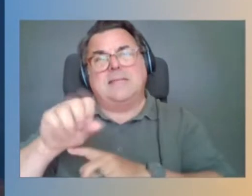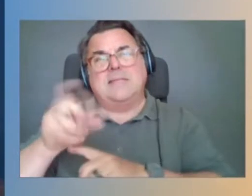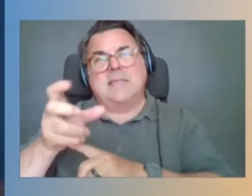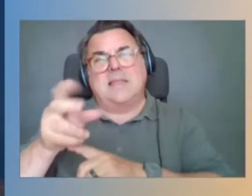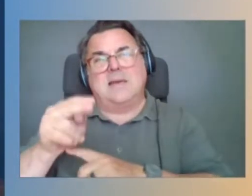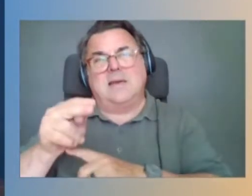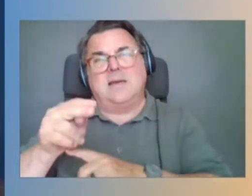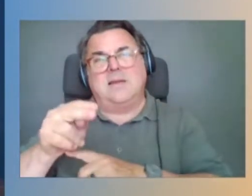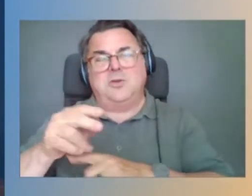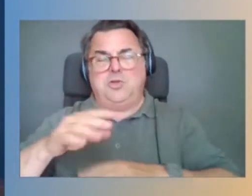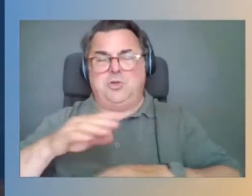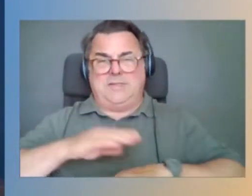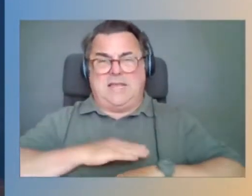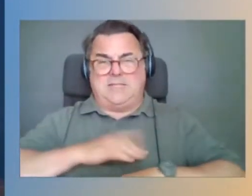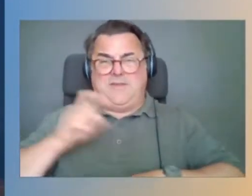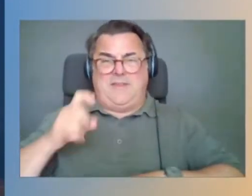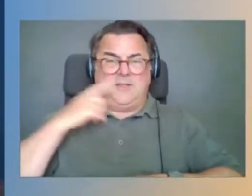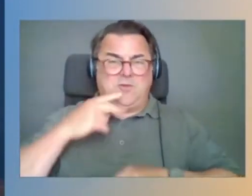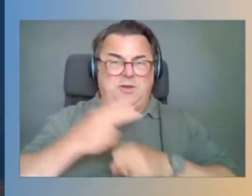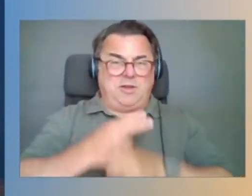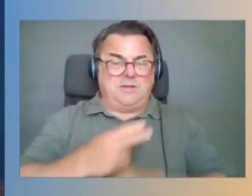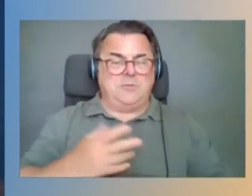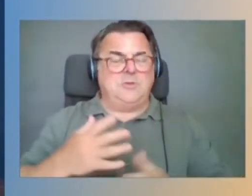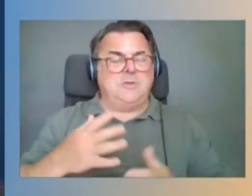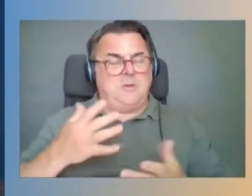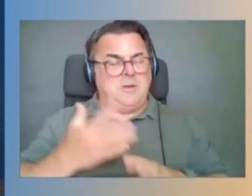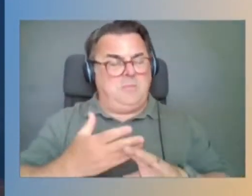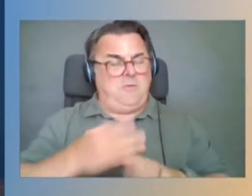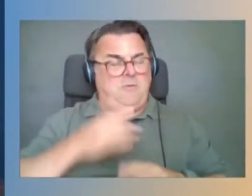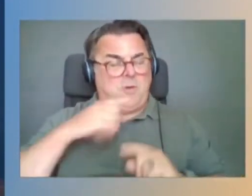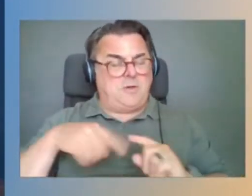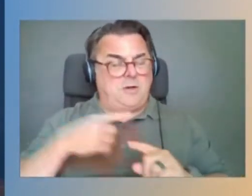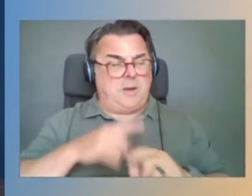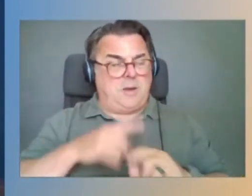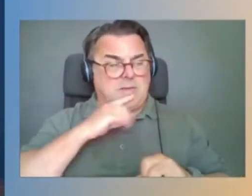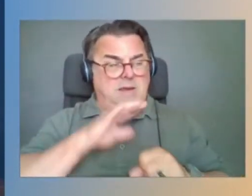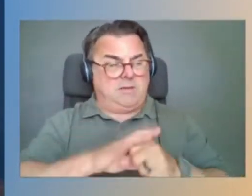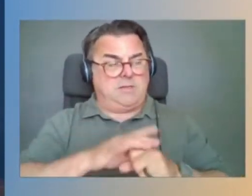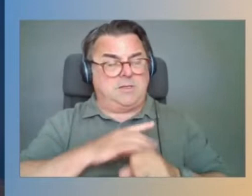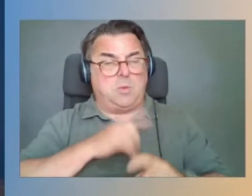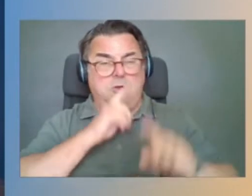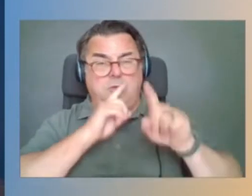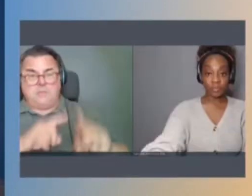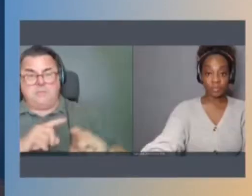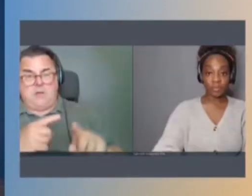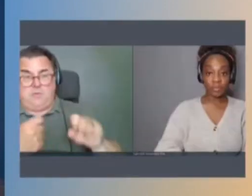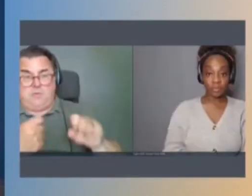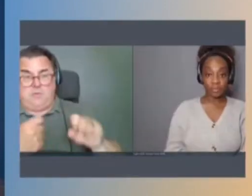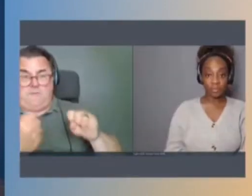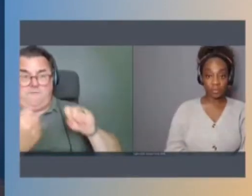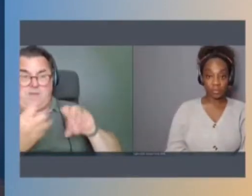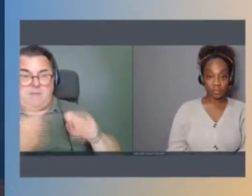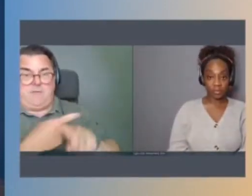And we talked earlier today as well about making sure we respond to customer feedback and that's what we've answered here.